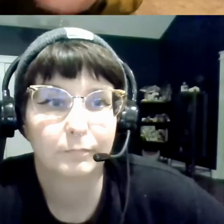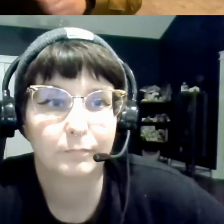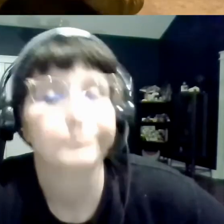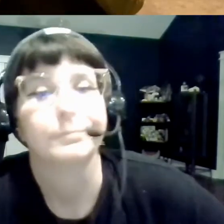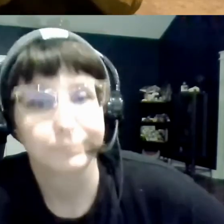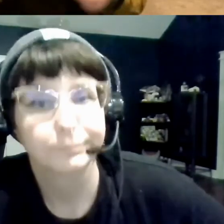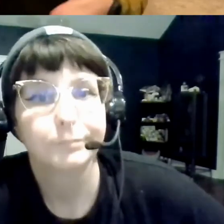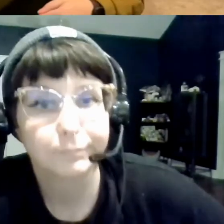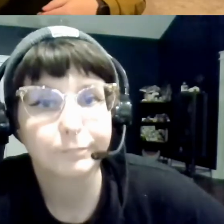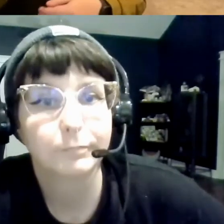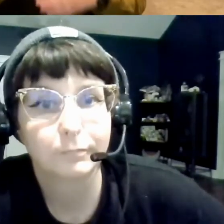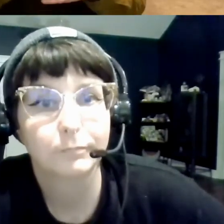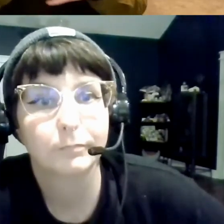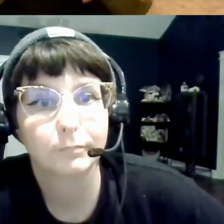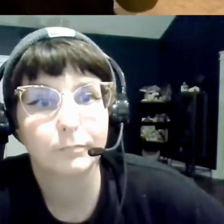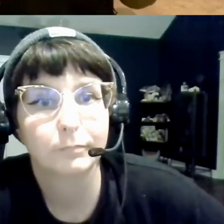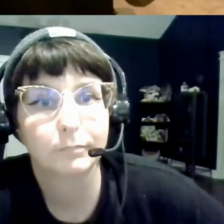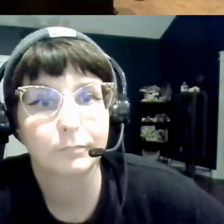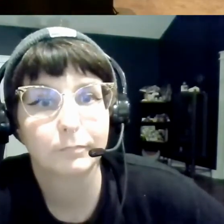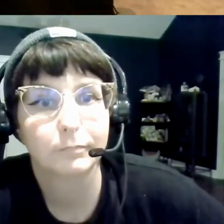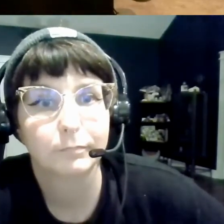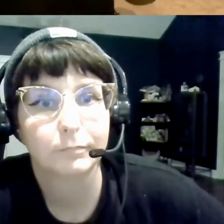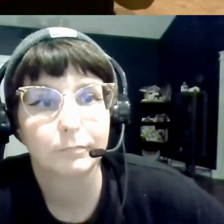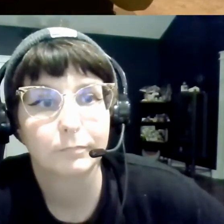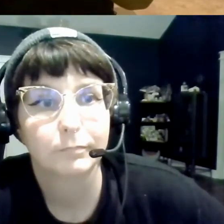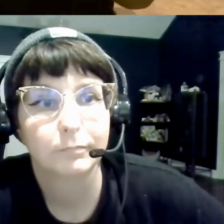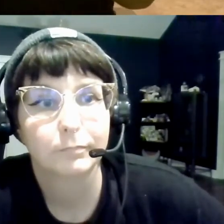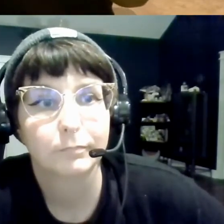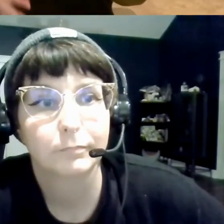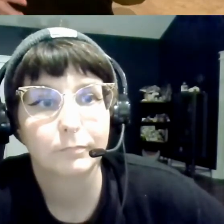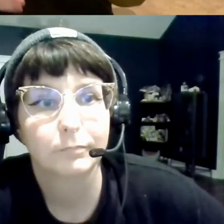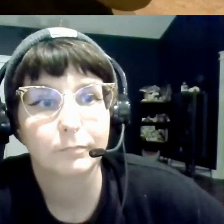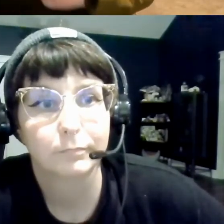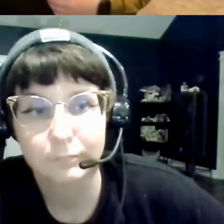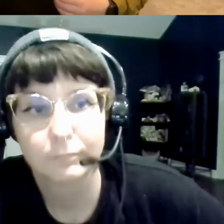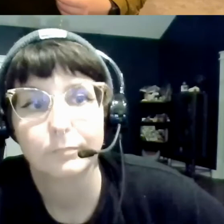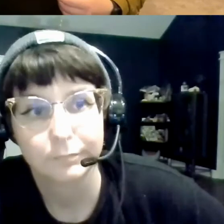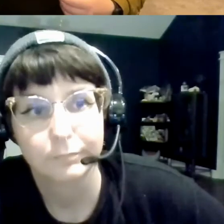is that there's a lot of archived on-demand online learning,